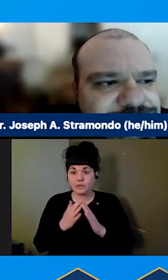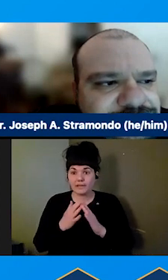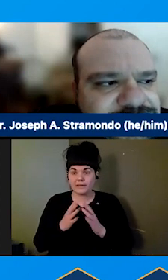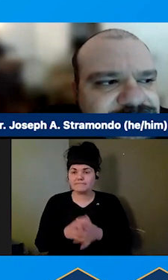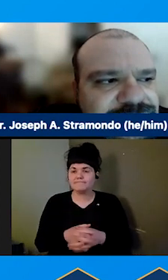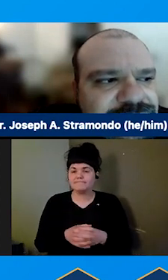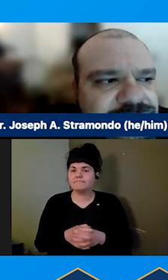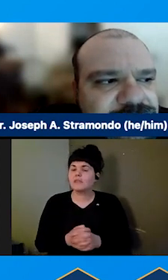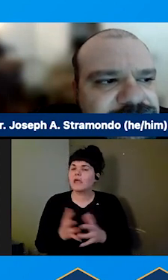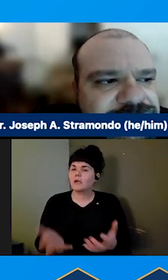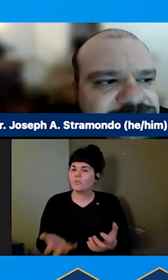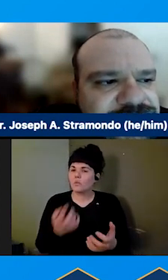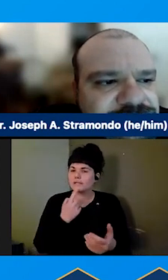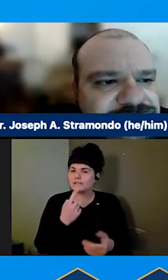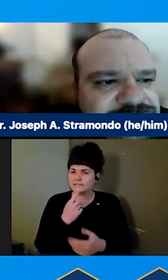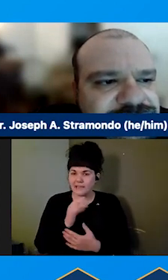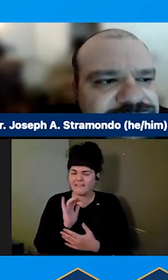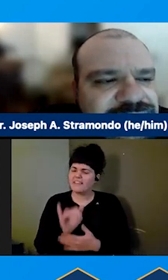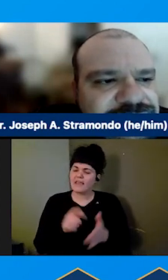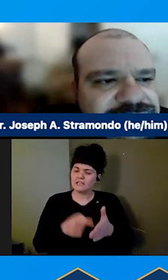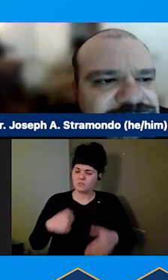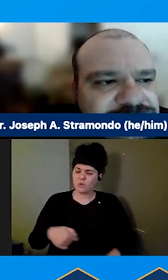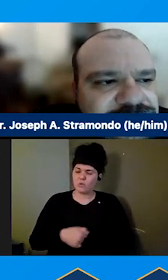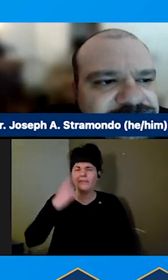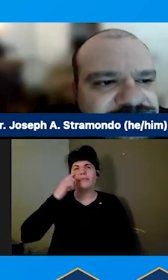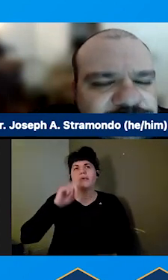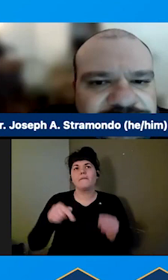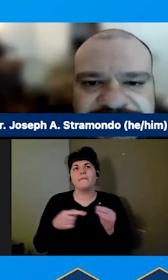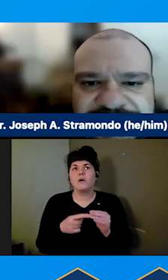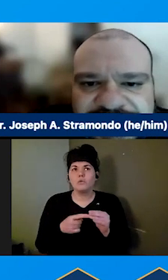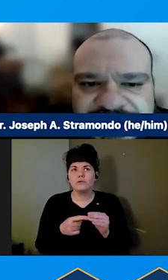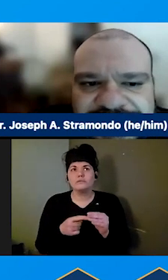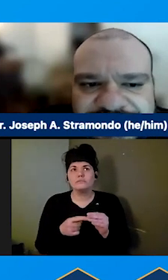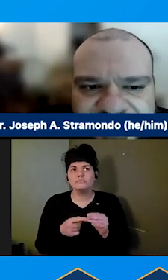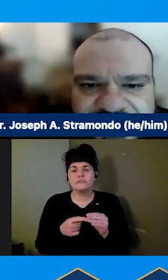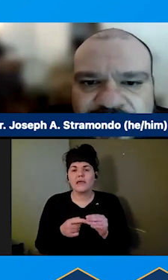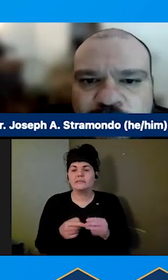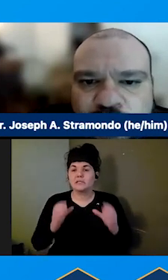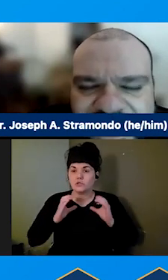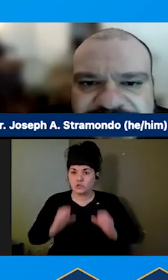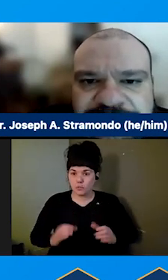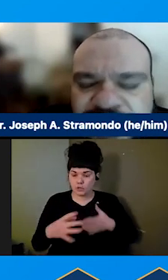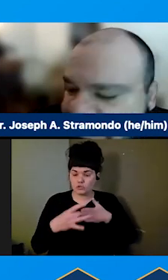community I want to say or what we think about as consumer directed care is not where